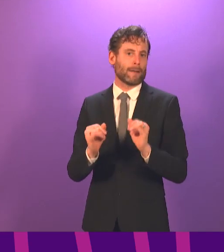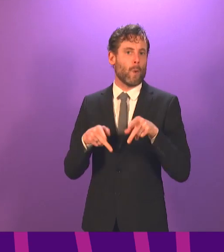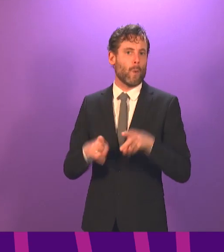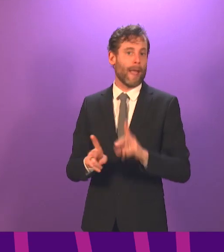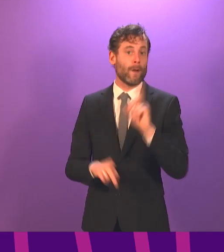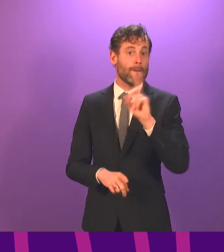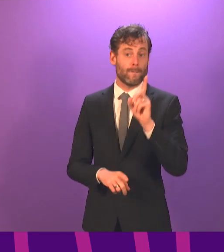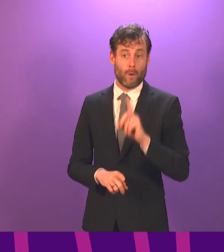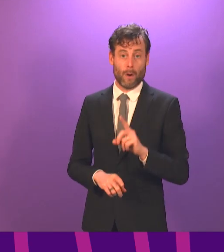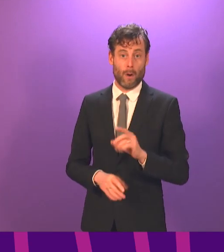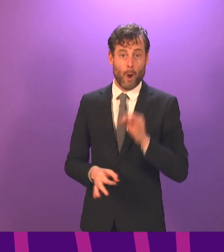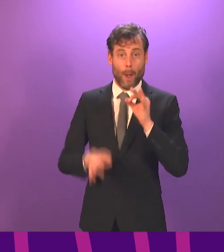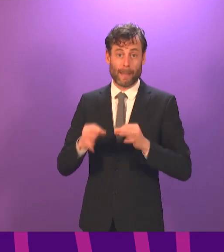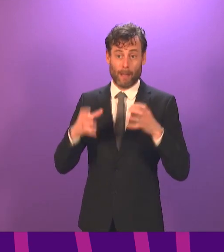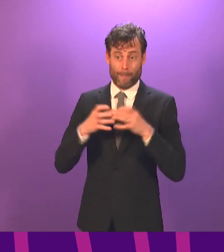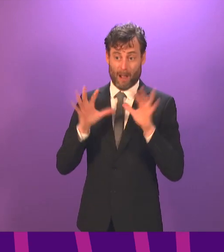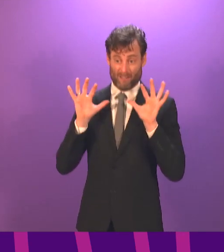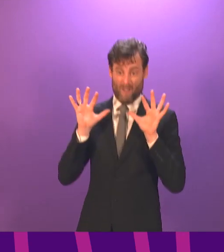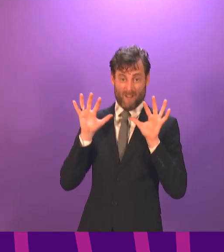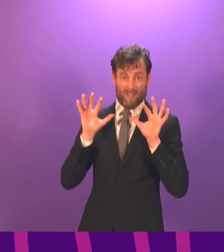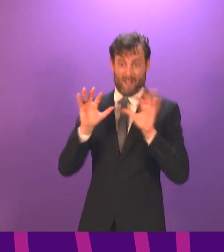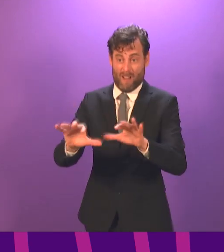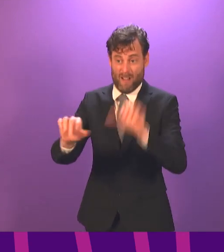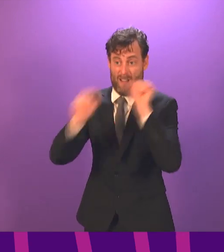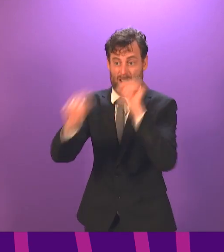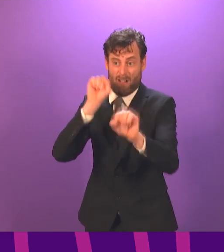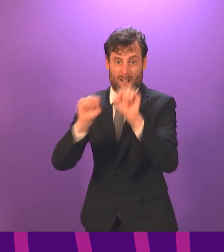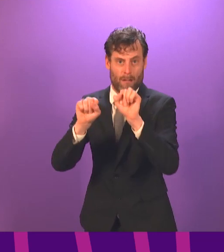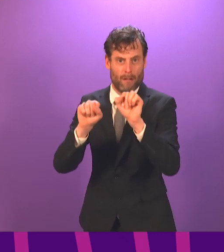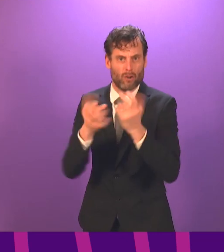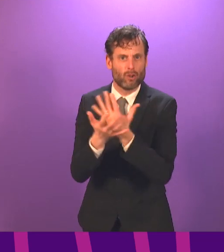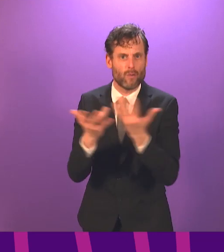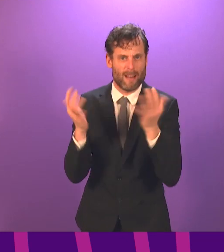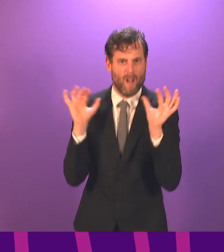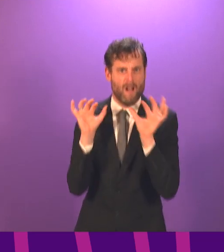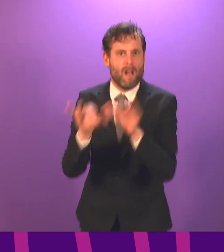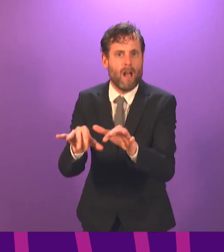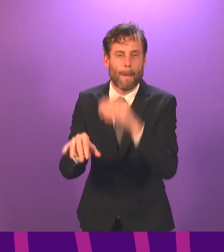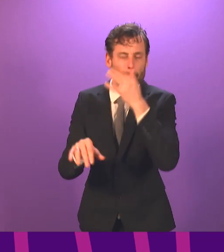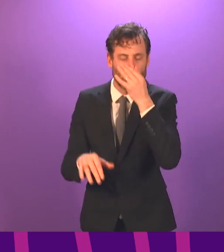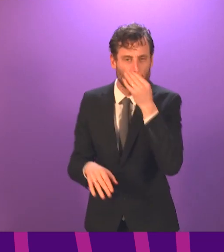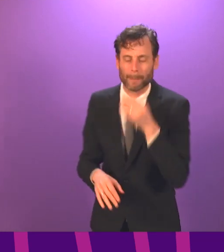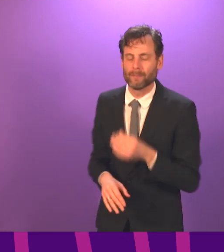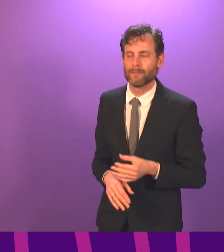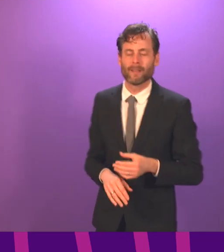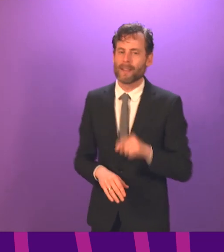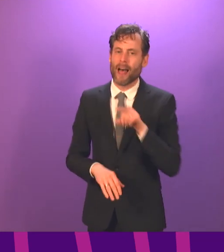en masse, having car shared—that kind of approach is completely unacceptable in the